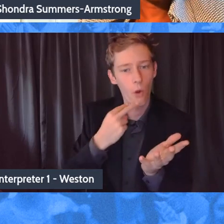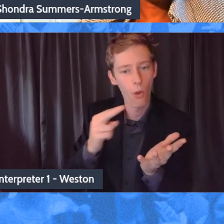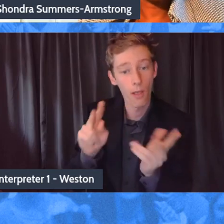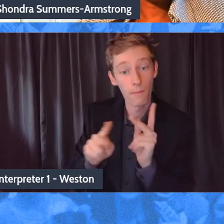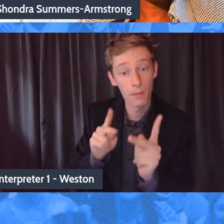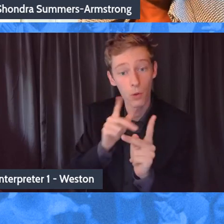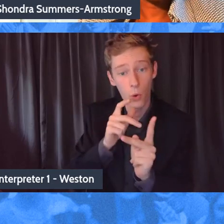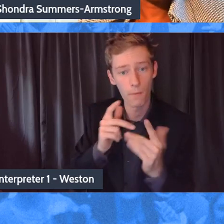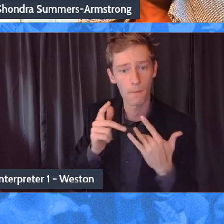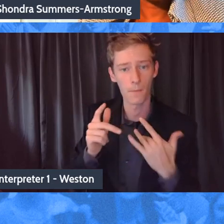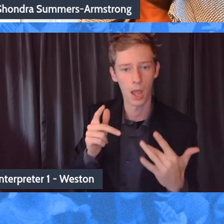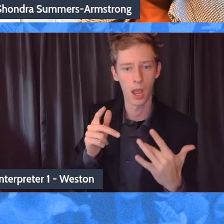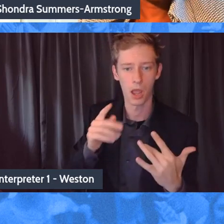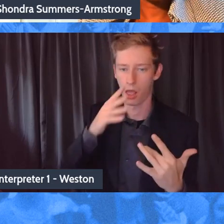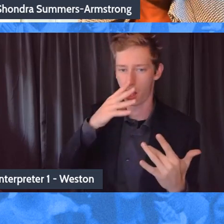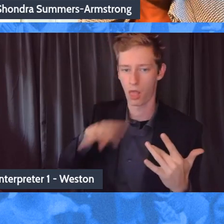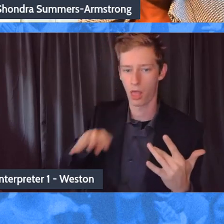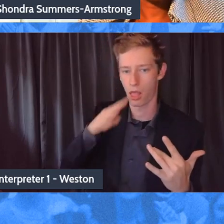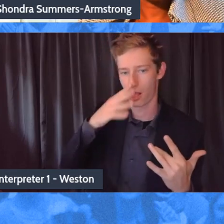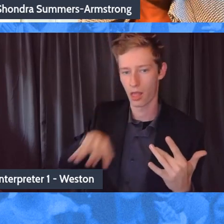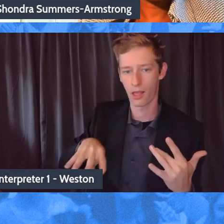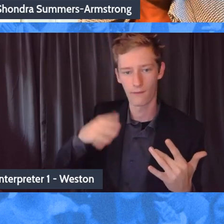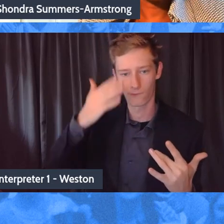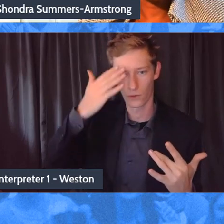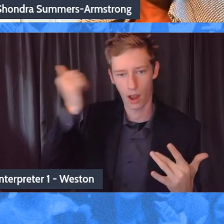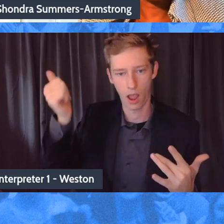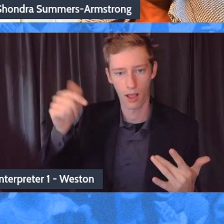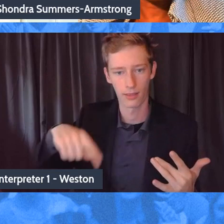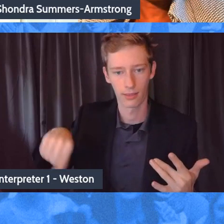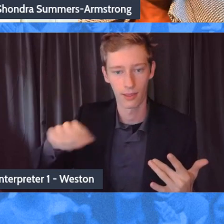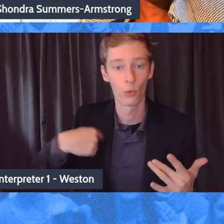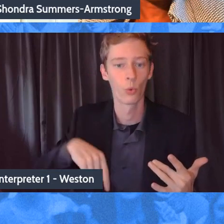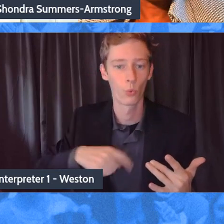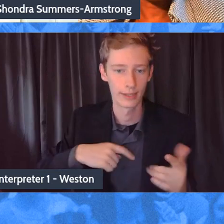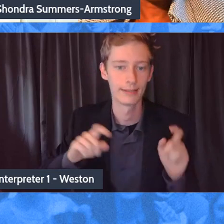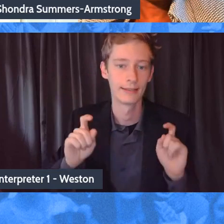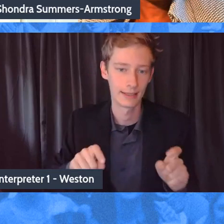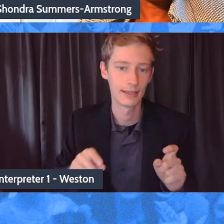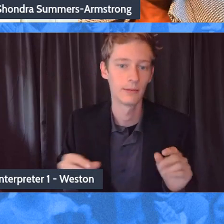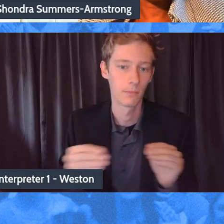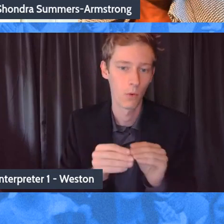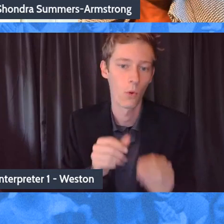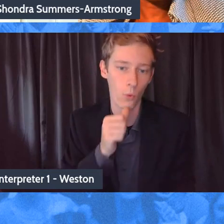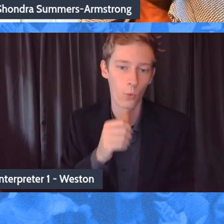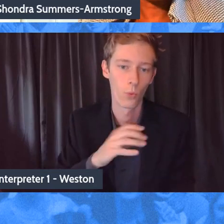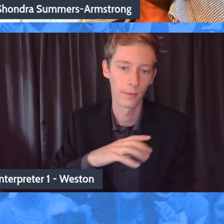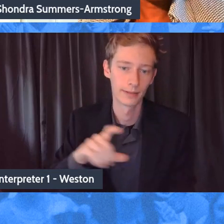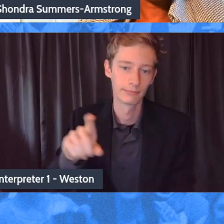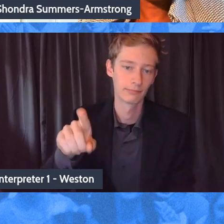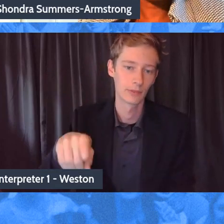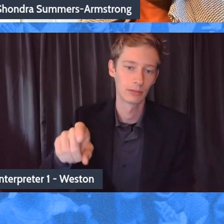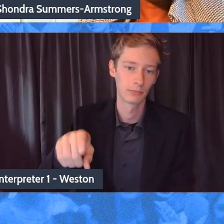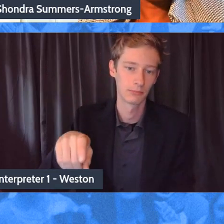And so we absolutely need more women. It's been really, really inspiring